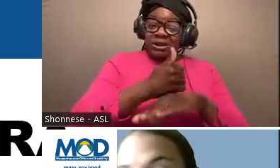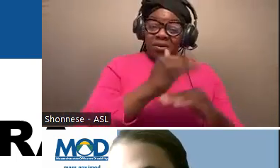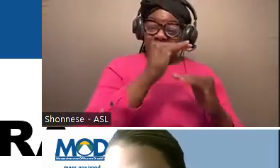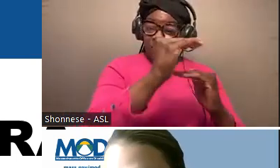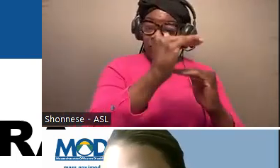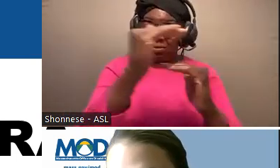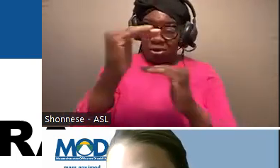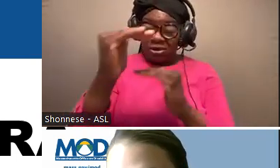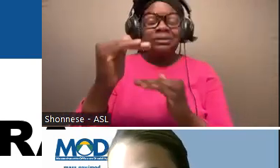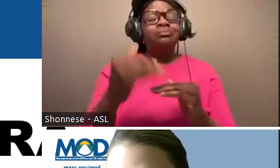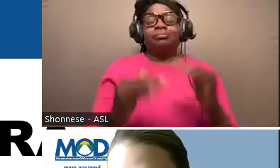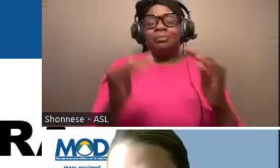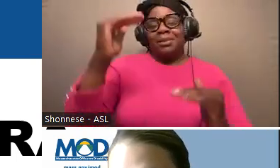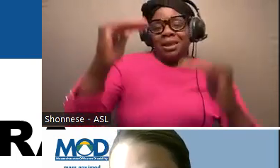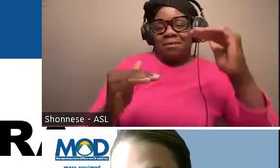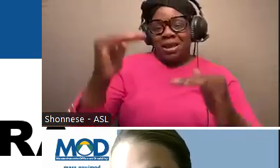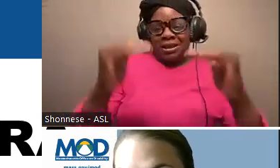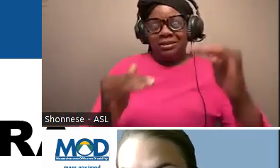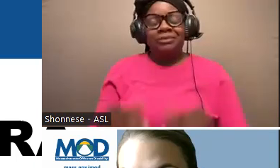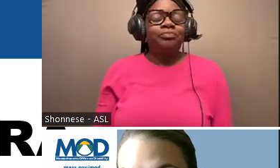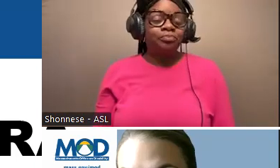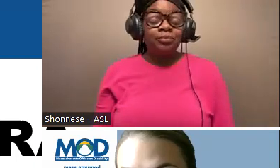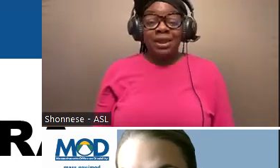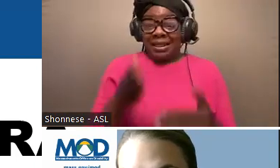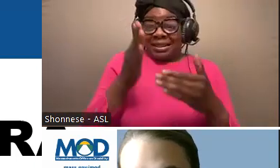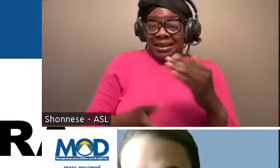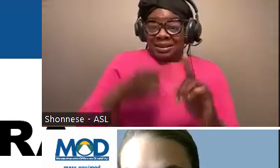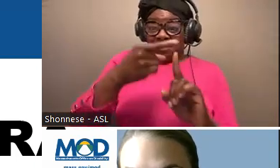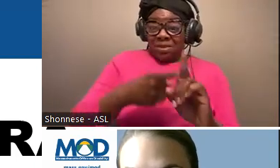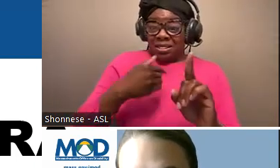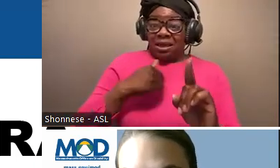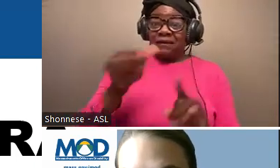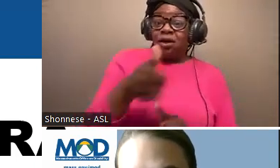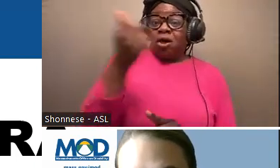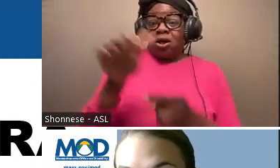We are going to talk about leave in my training at the end of the month. So hold